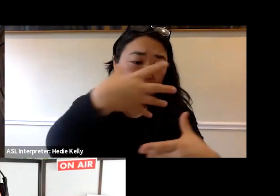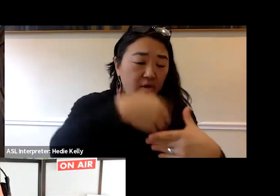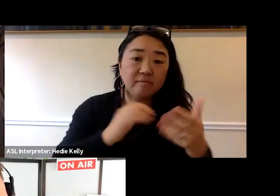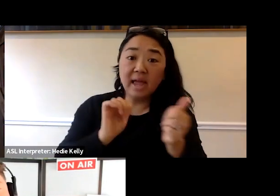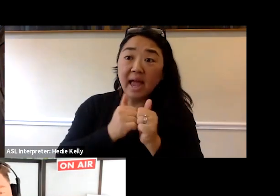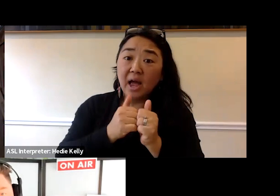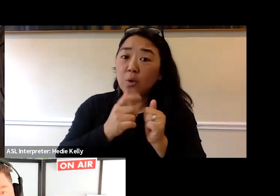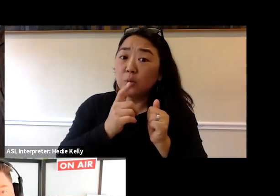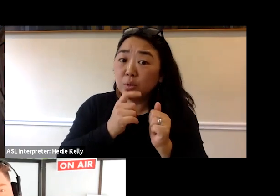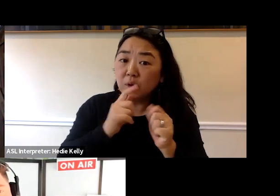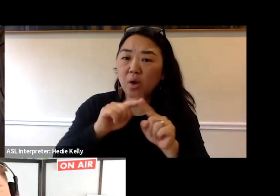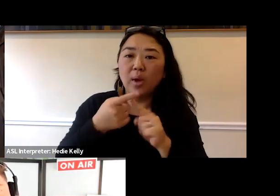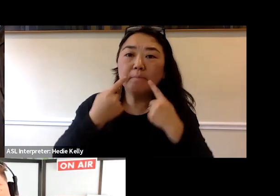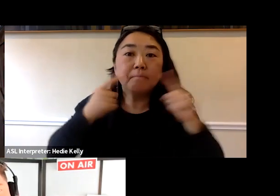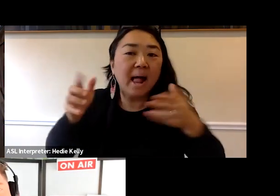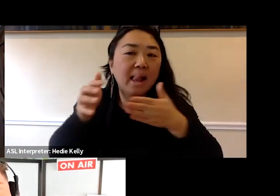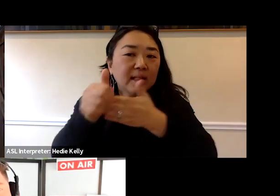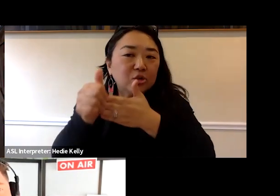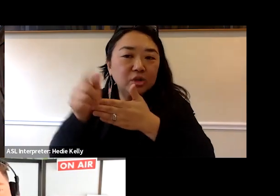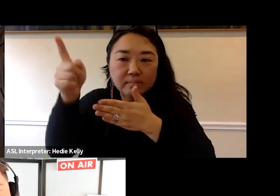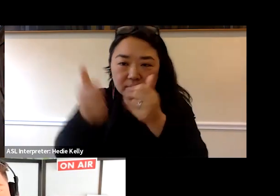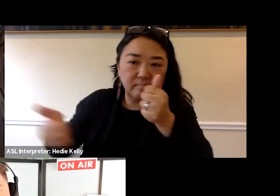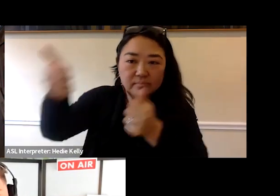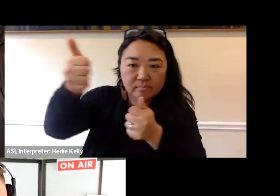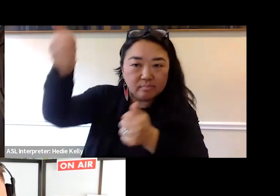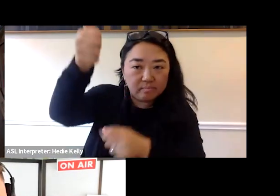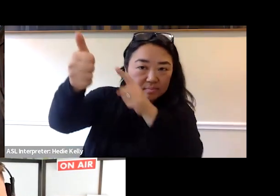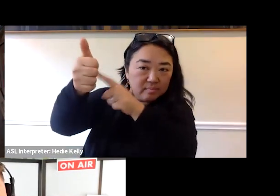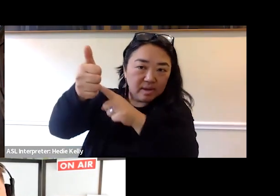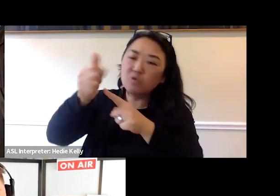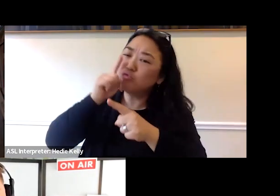is when leadership buys in, when the board members and the executive